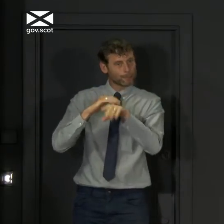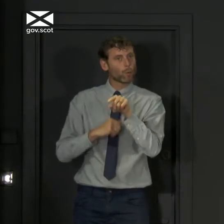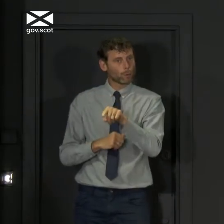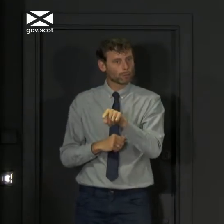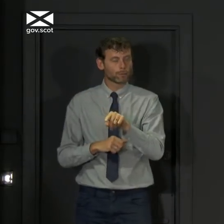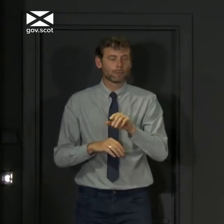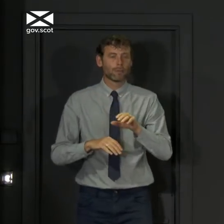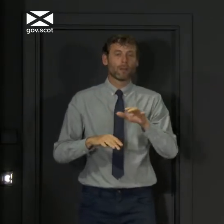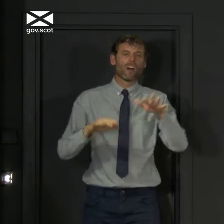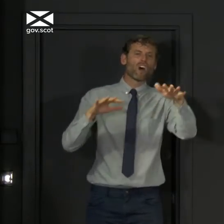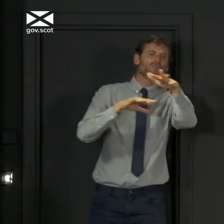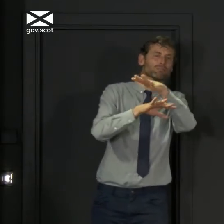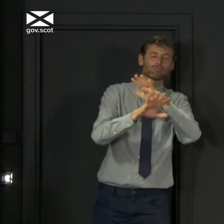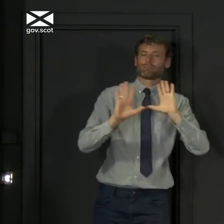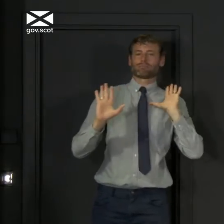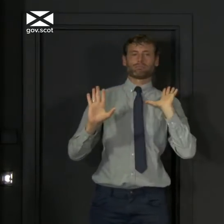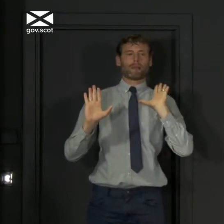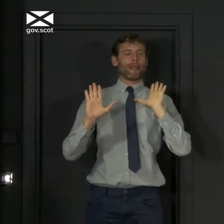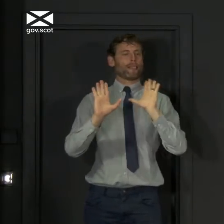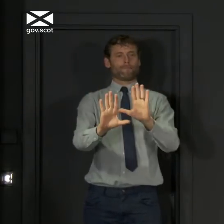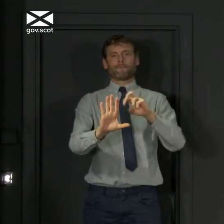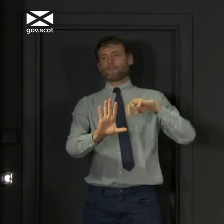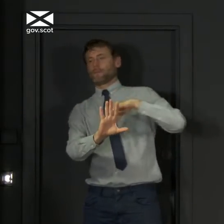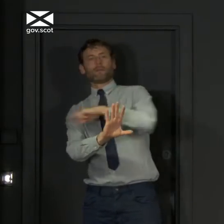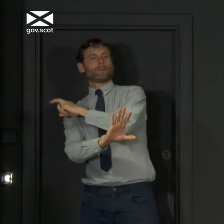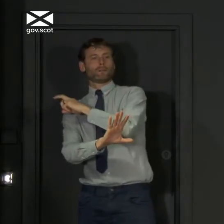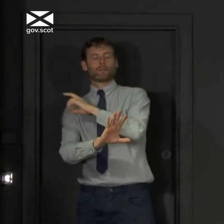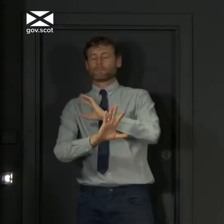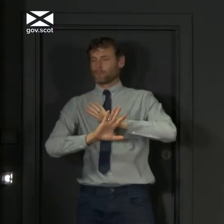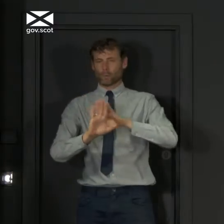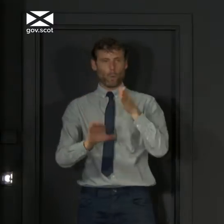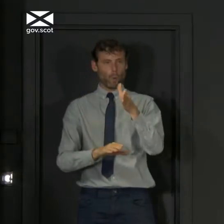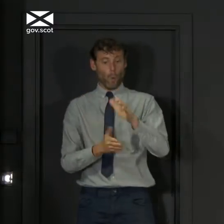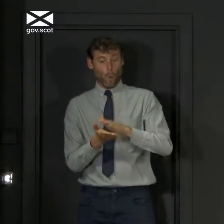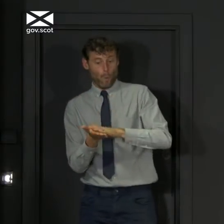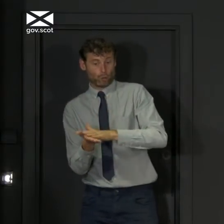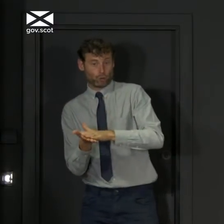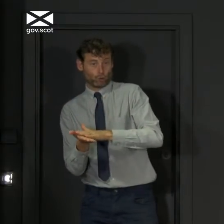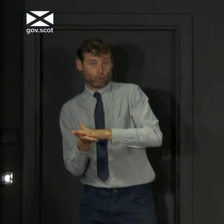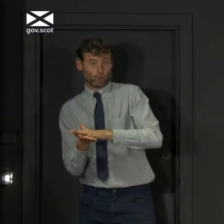avoid crowded places. Please avoid crowded places. Clean your hands and clean hard surfaces